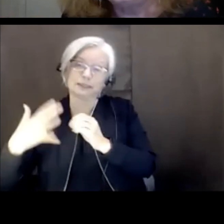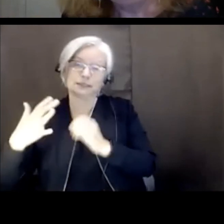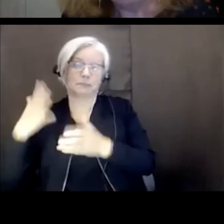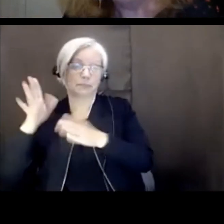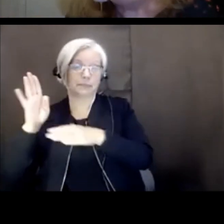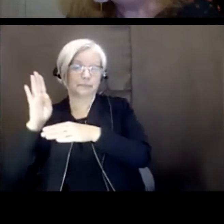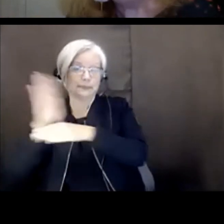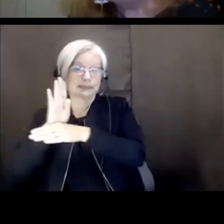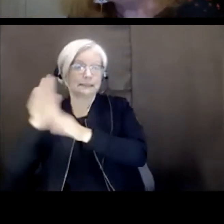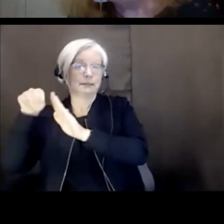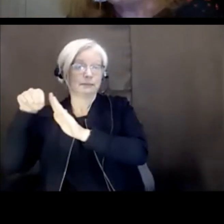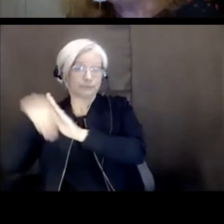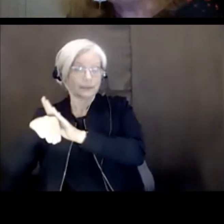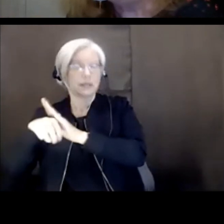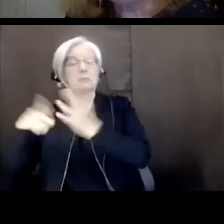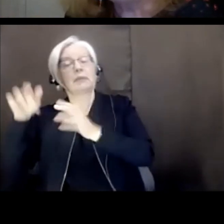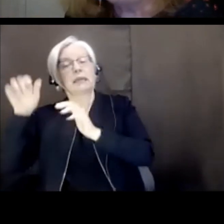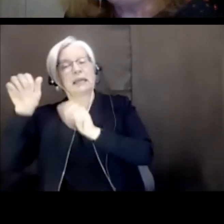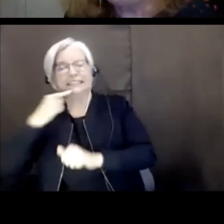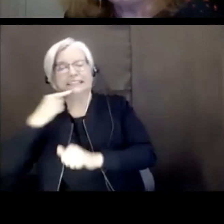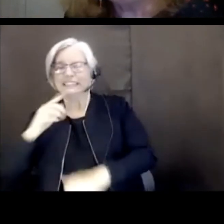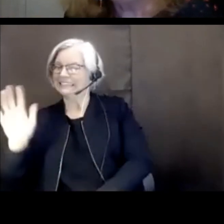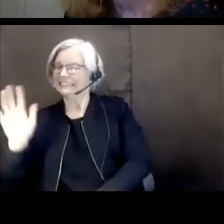BUT ONCE AGAIN, YOU DON'T WANT TO JUST